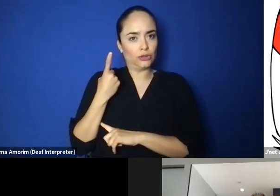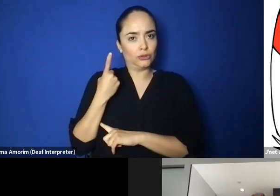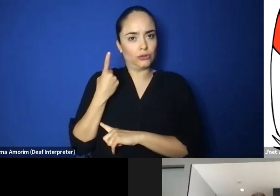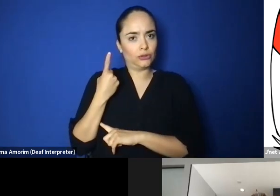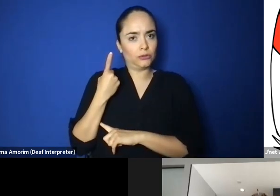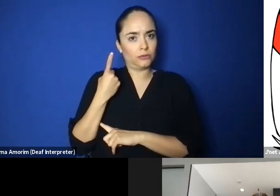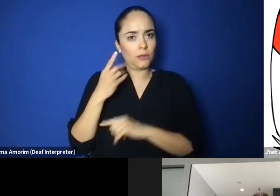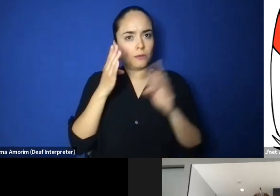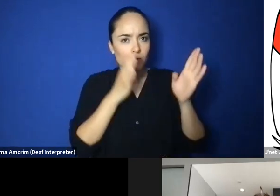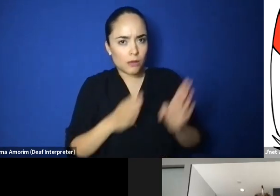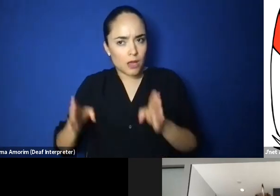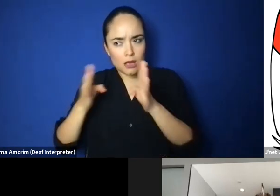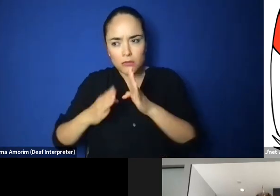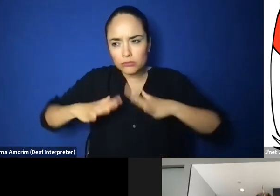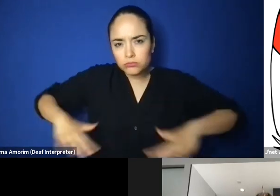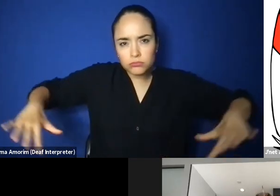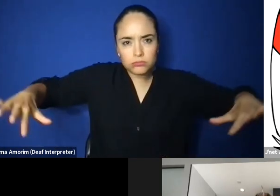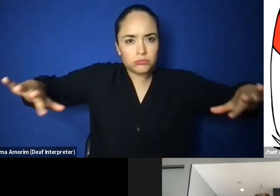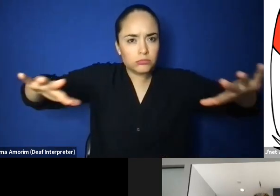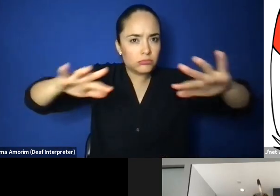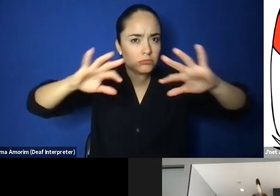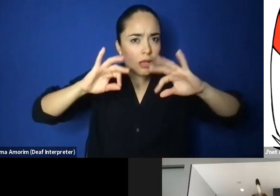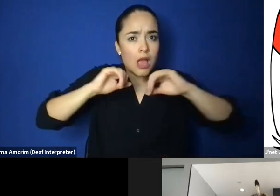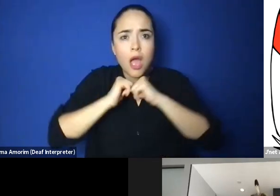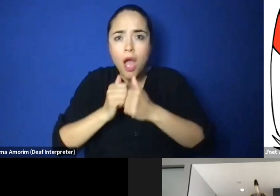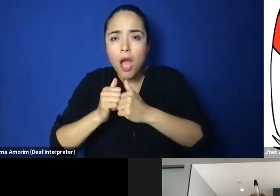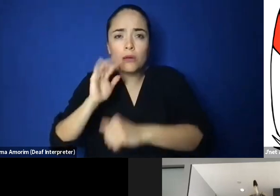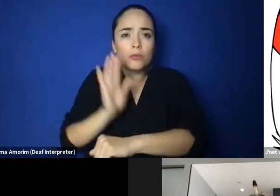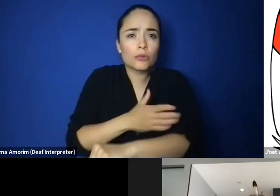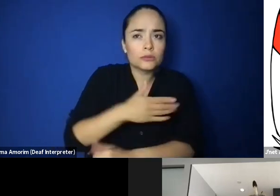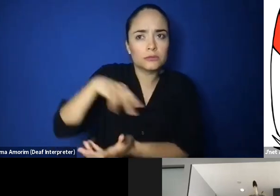so we do that through a song and through dance. And when I'm dancing, you'll notice